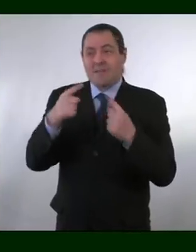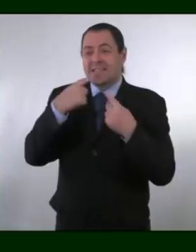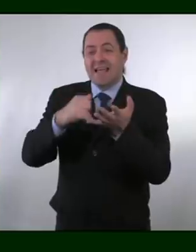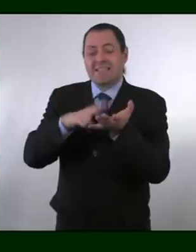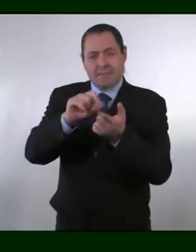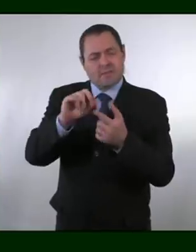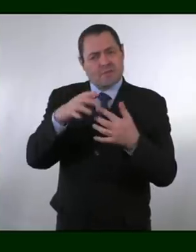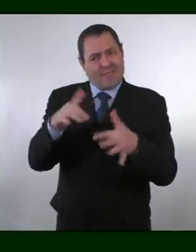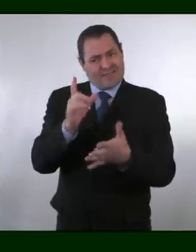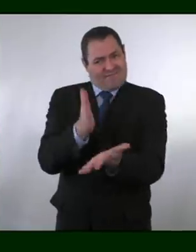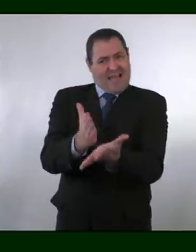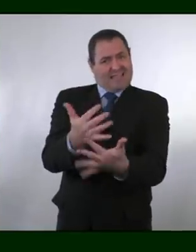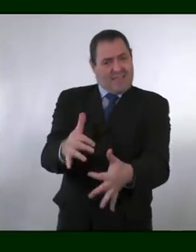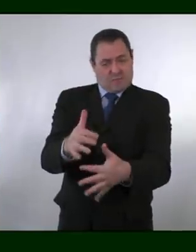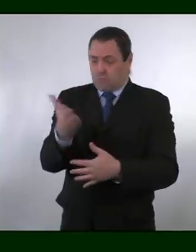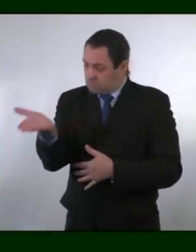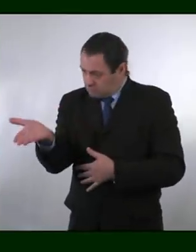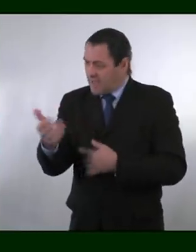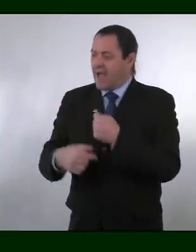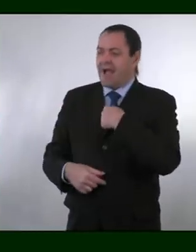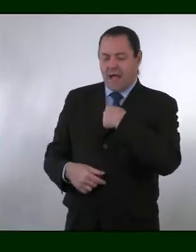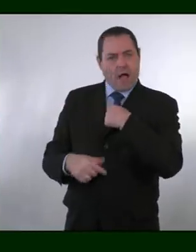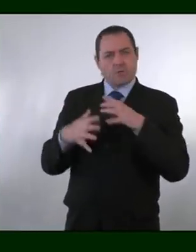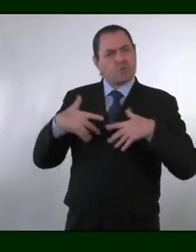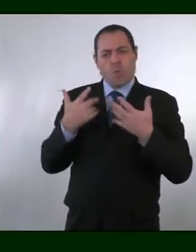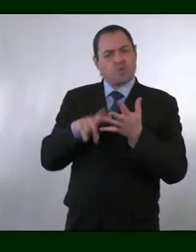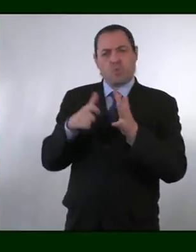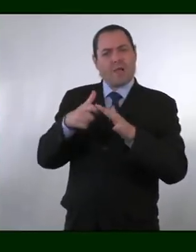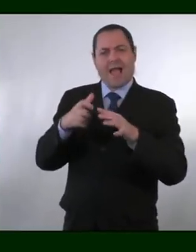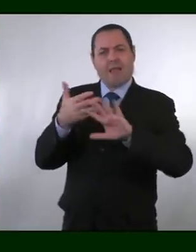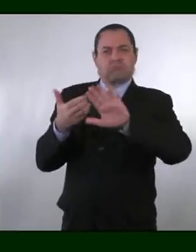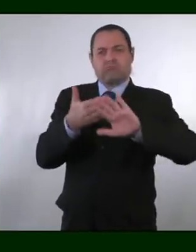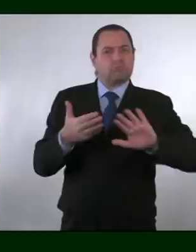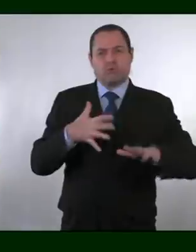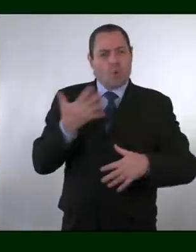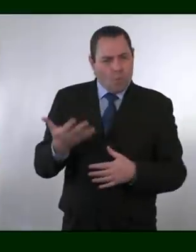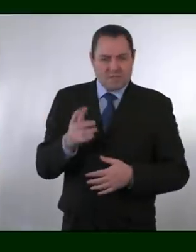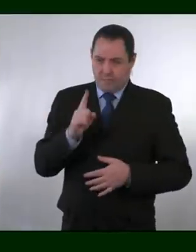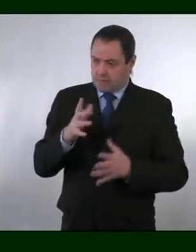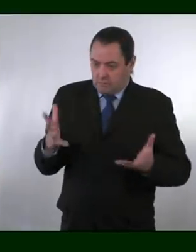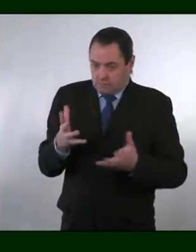the United Kingdom, but if anything is fuelling that break-up, it is the Prime Minister.